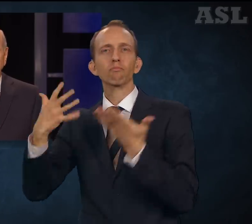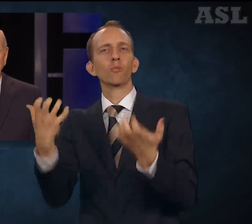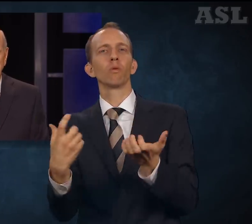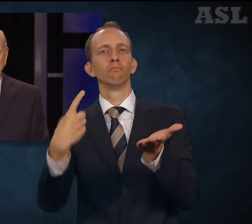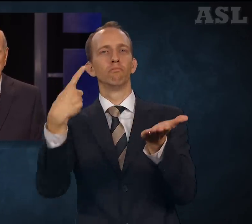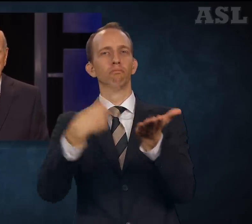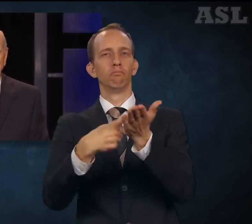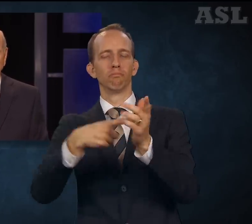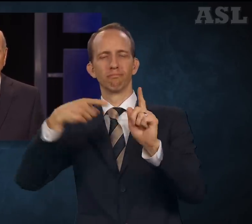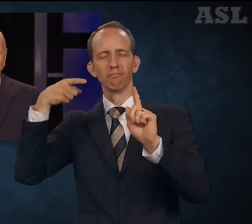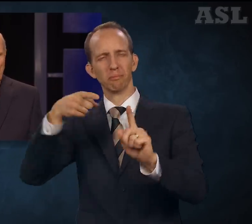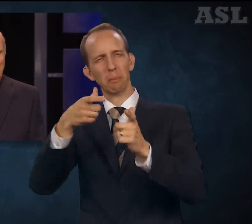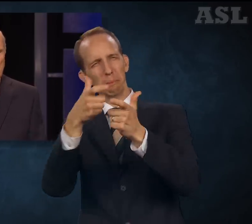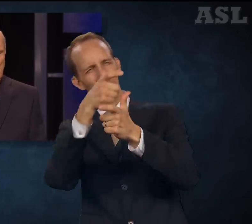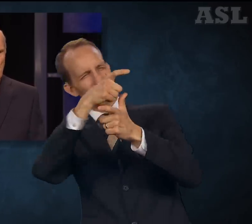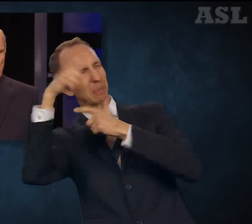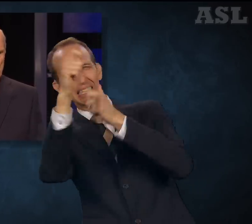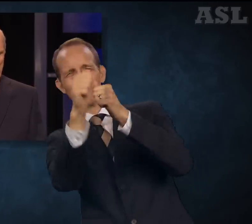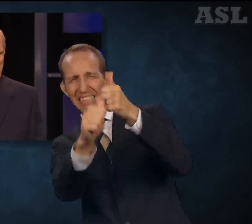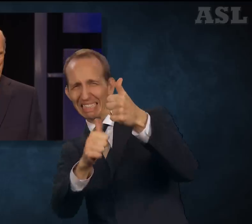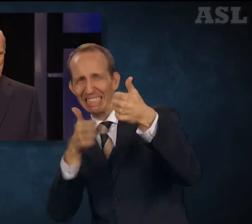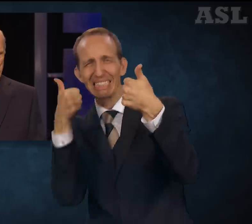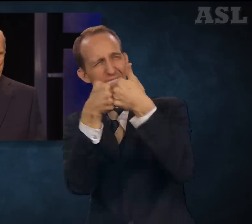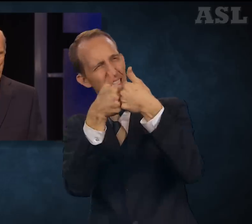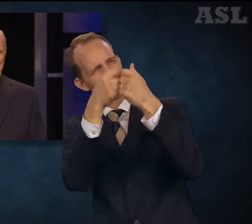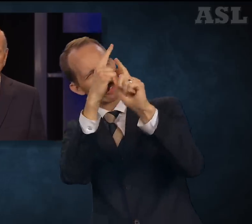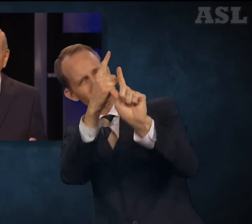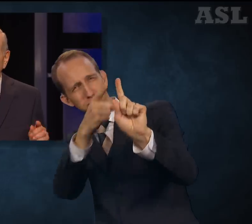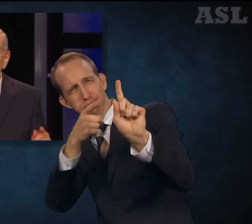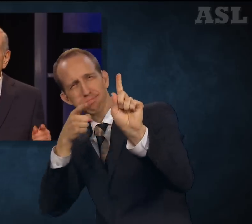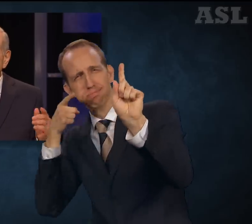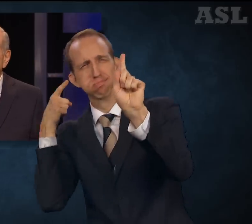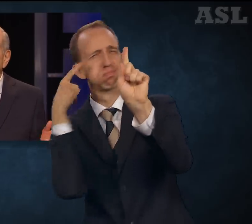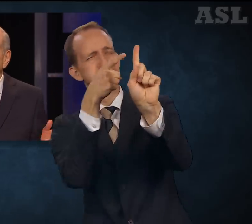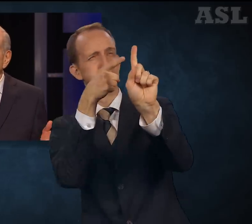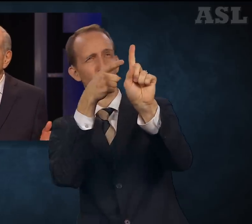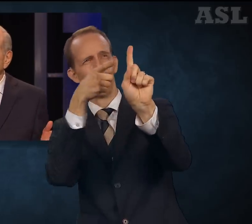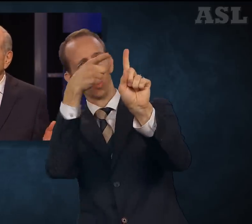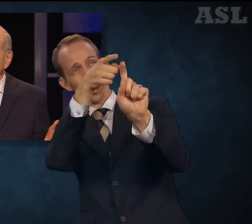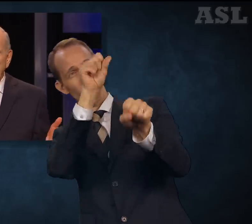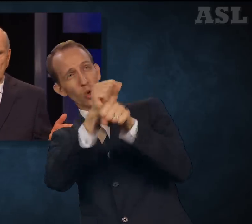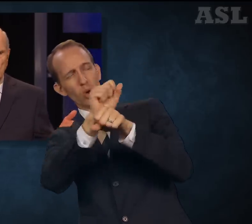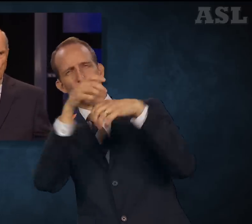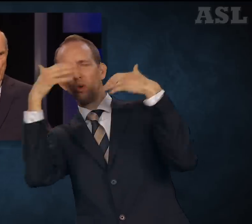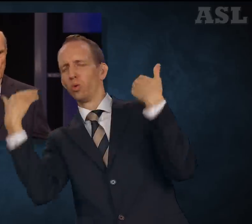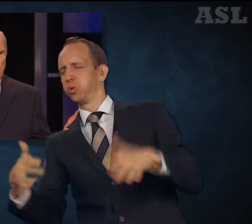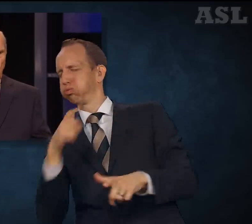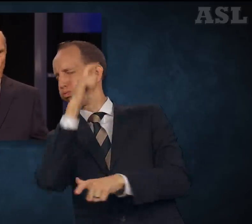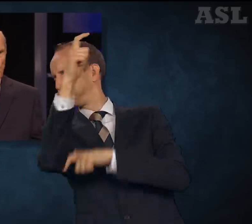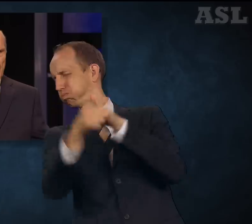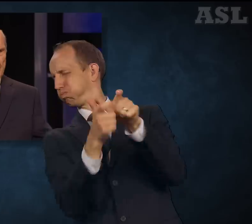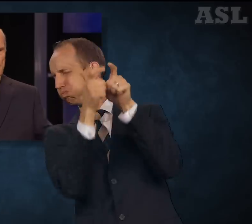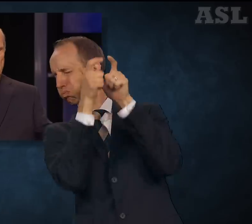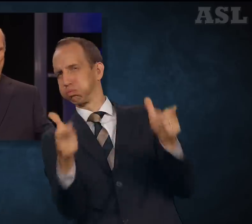NOW, WE WOULD LIKE TO TALK WITH YOU ABOUT THE GREATEST